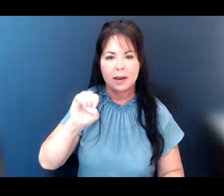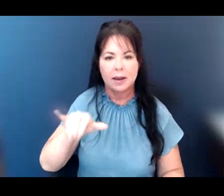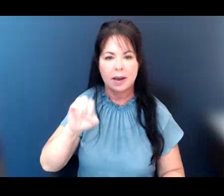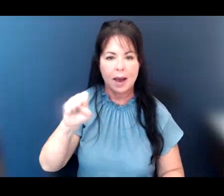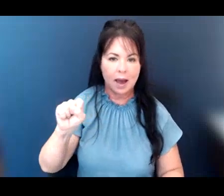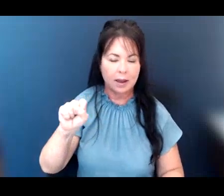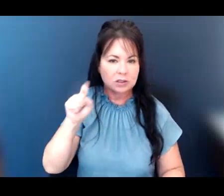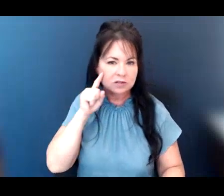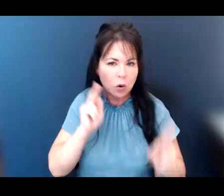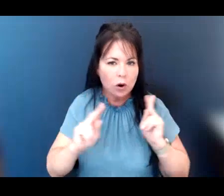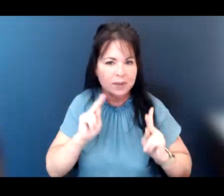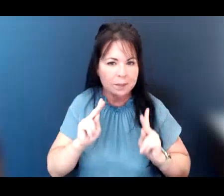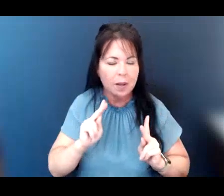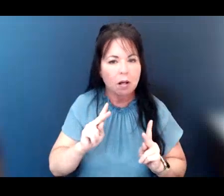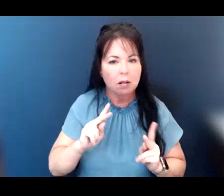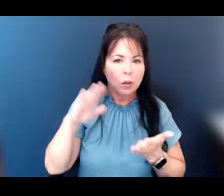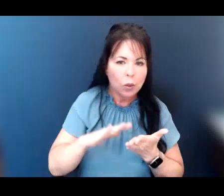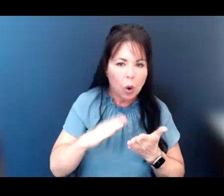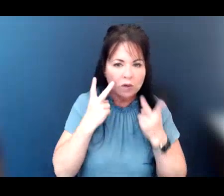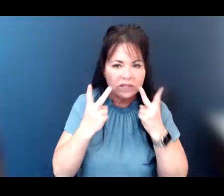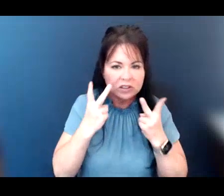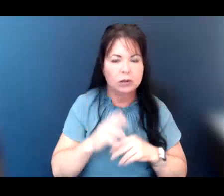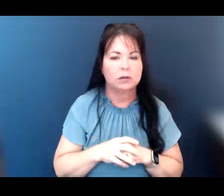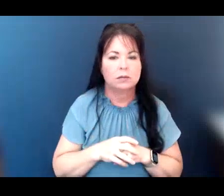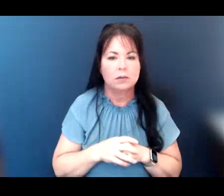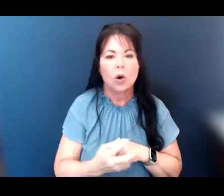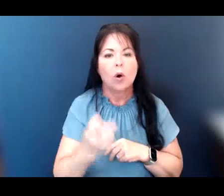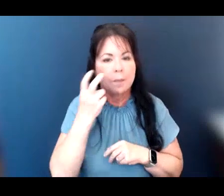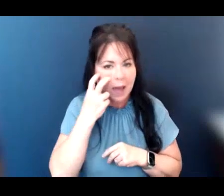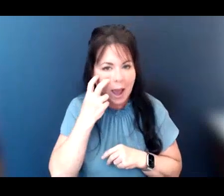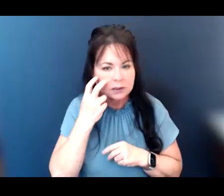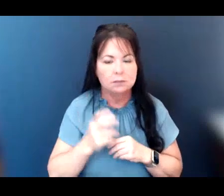And it's basically a service that they can connect to. And then there's a volunteer at the other end.